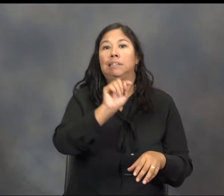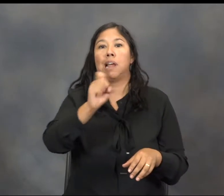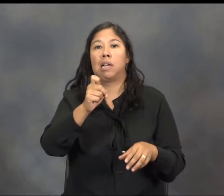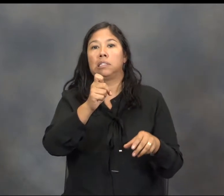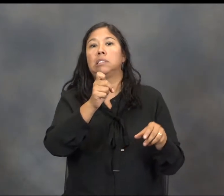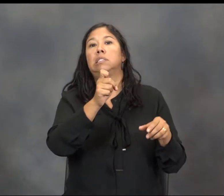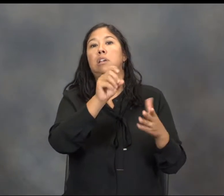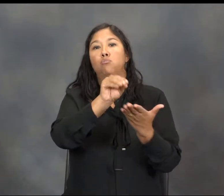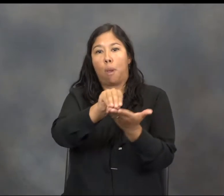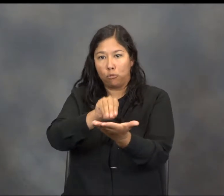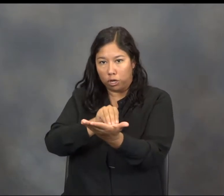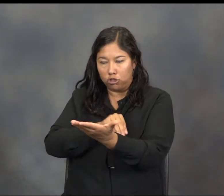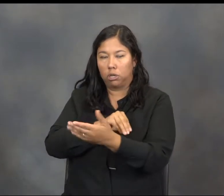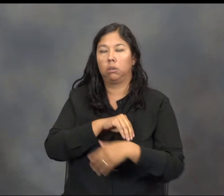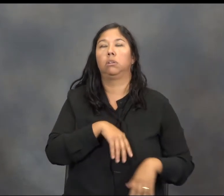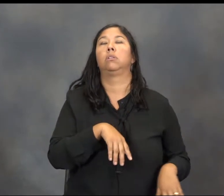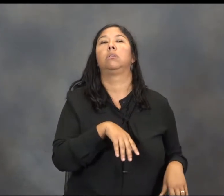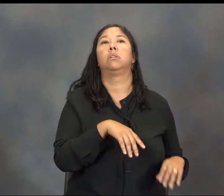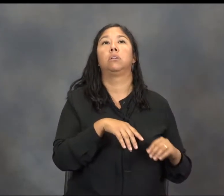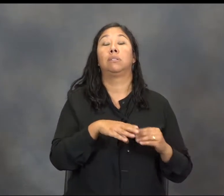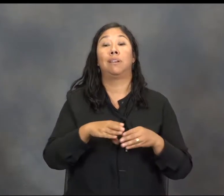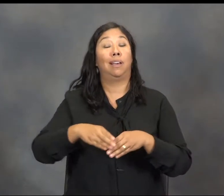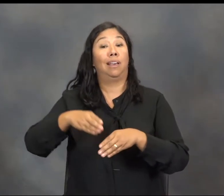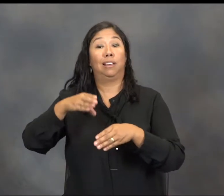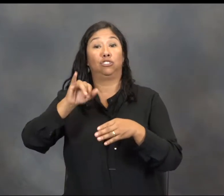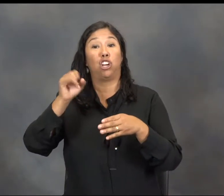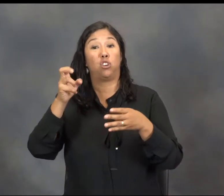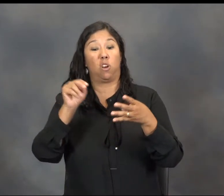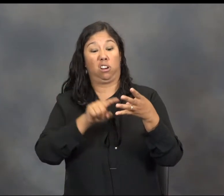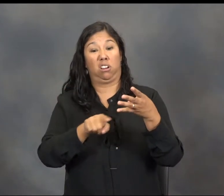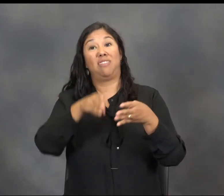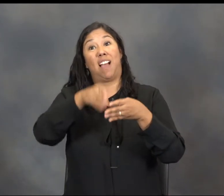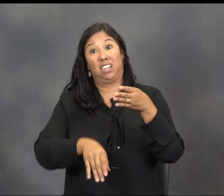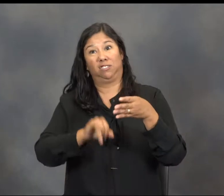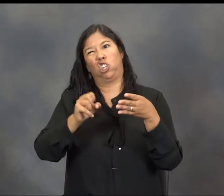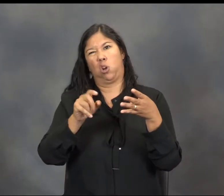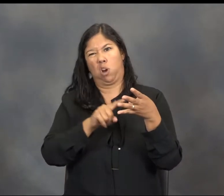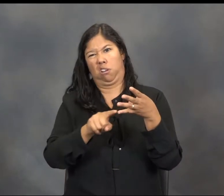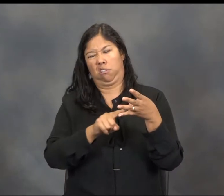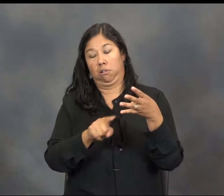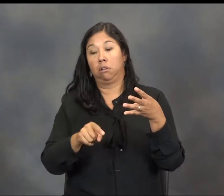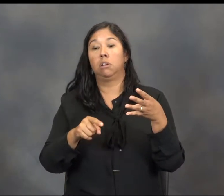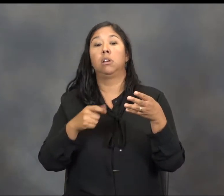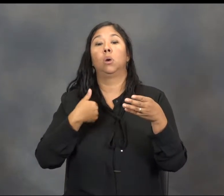and then at the end of January, we have our Grand Opening Day.